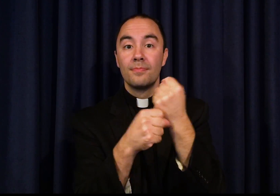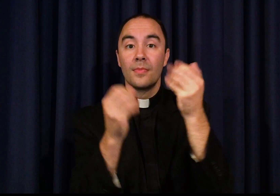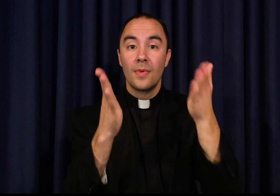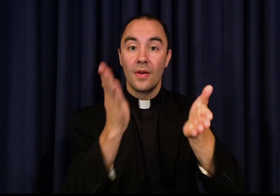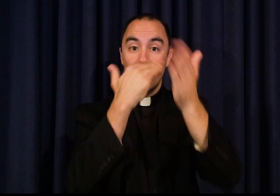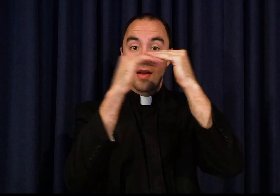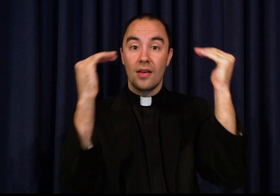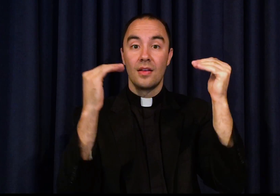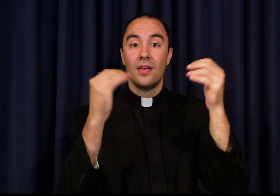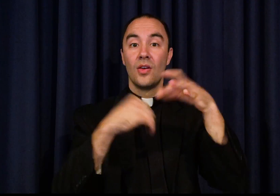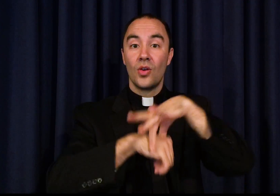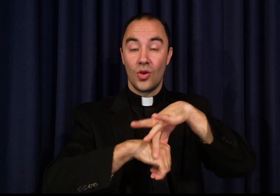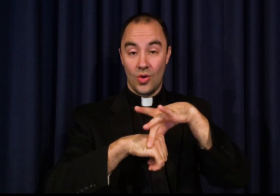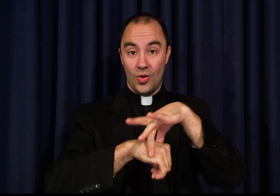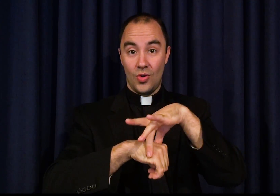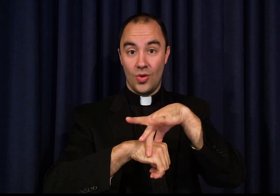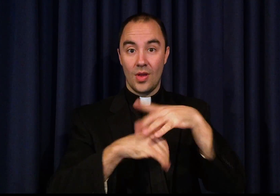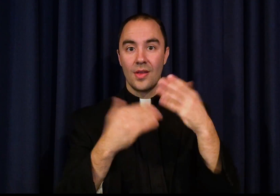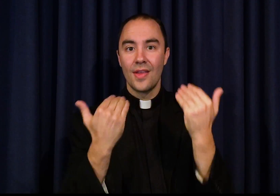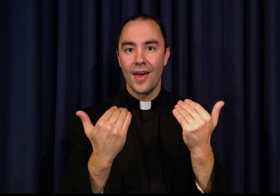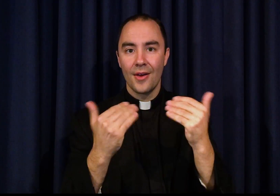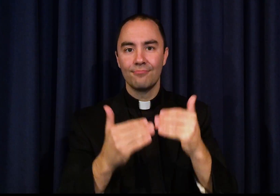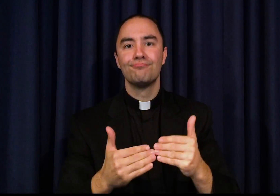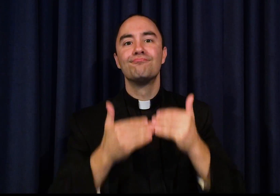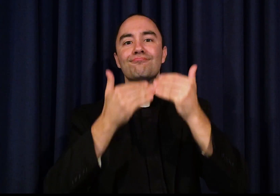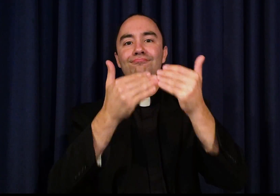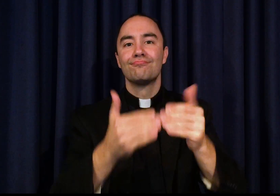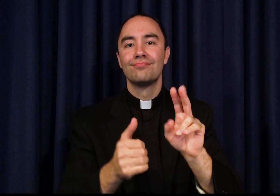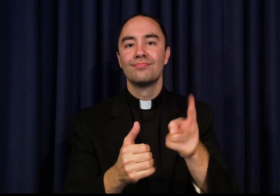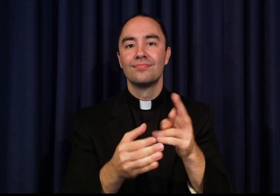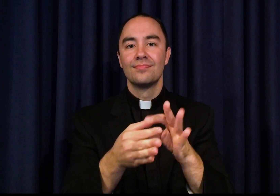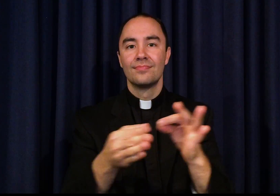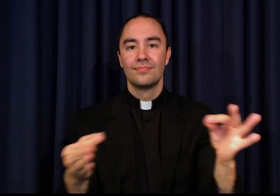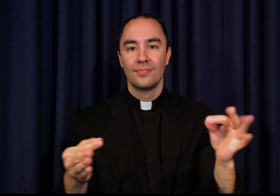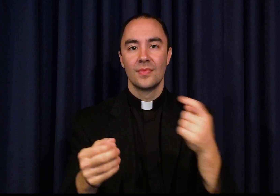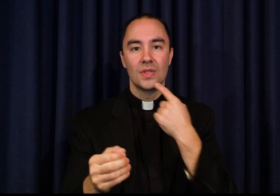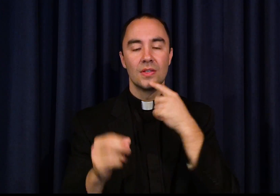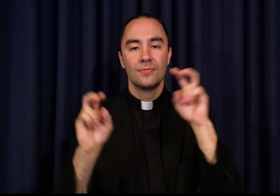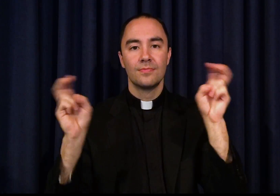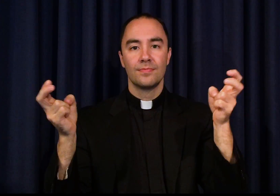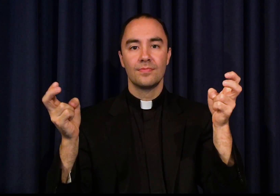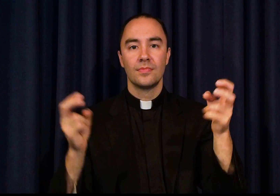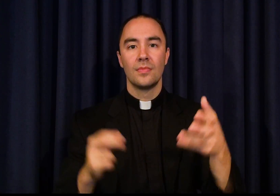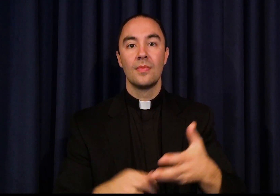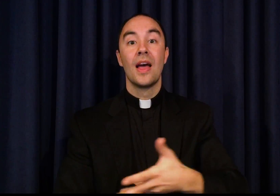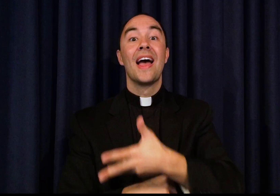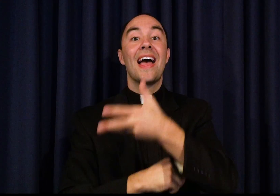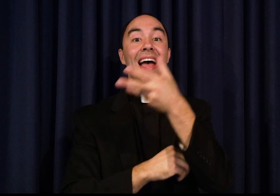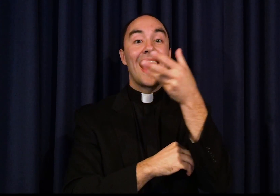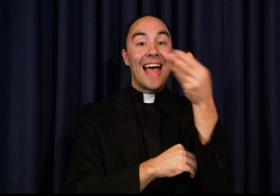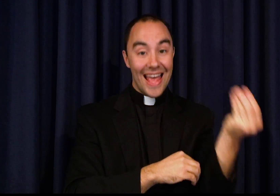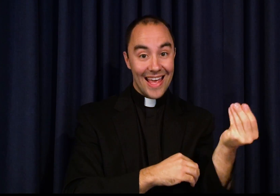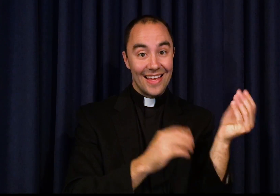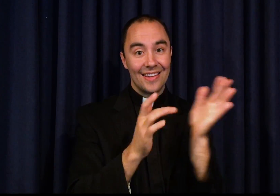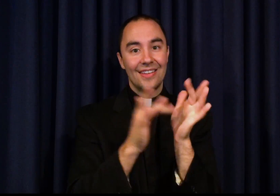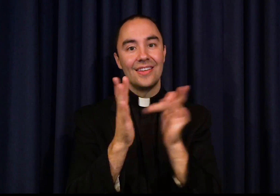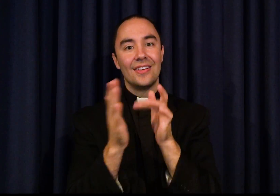says "I believe in God the Father Almighty maker of heaven and earth." So now what we're going to do is we're